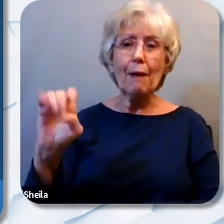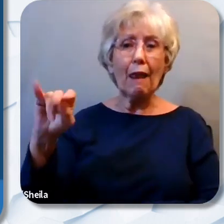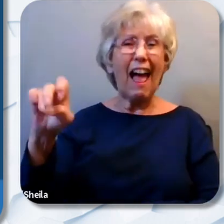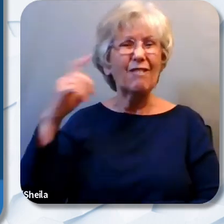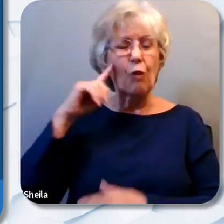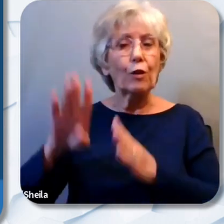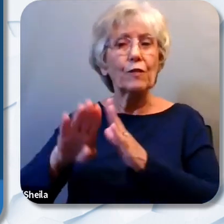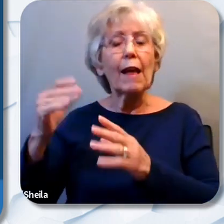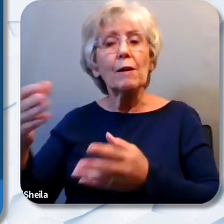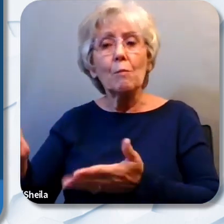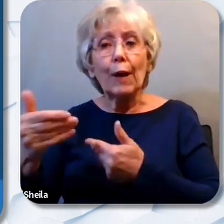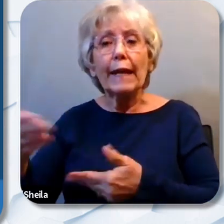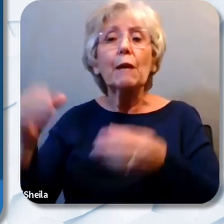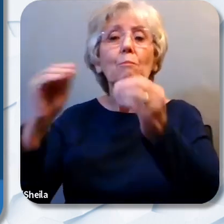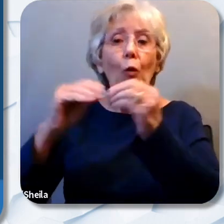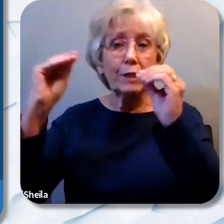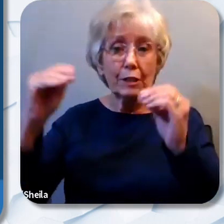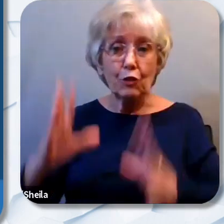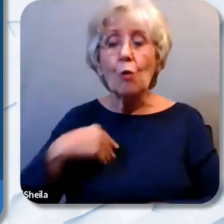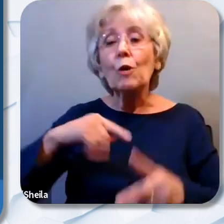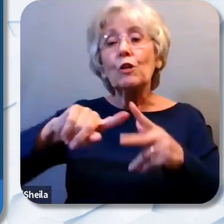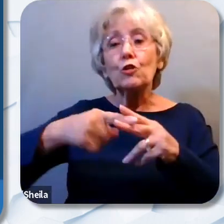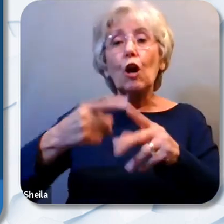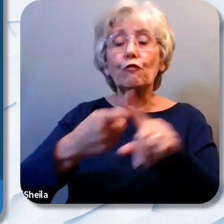this is we're talking starting from transitional kindergarten but we're